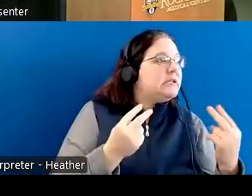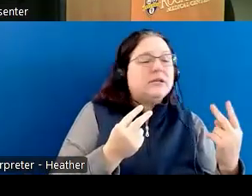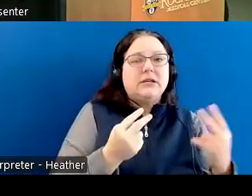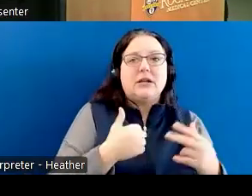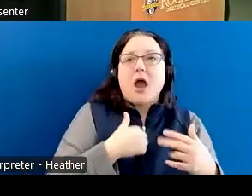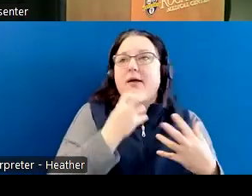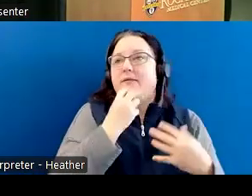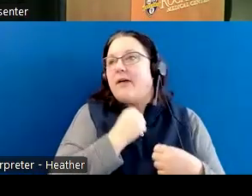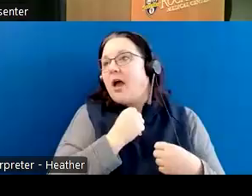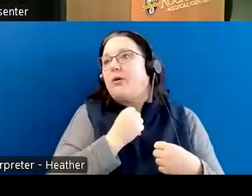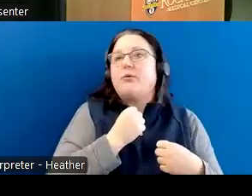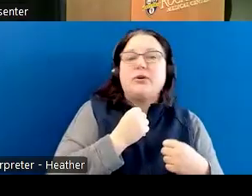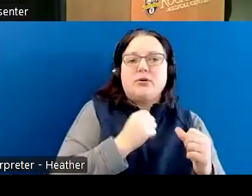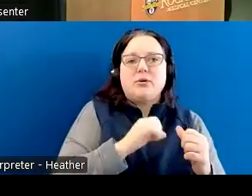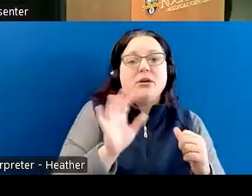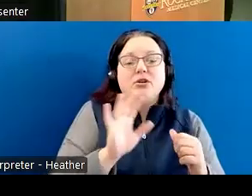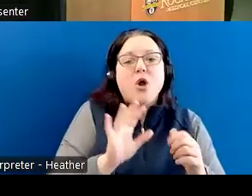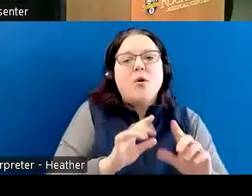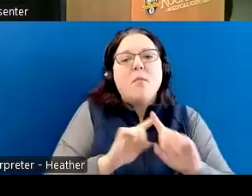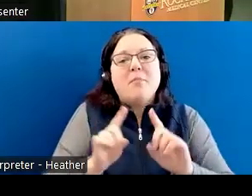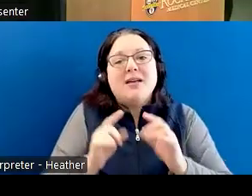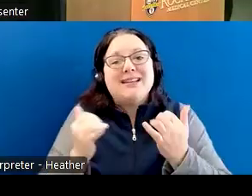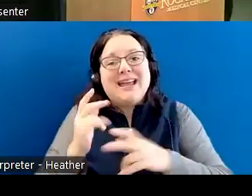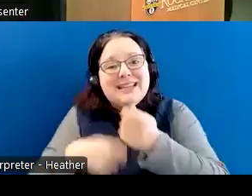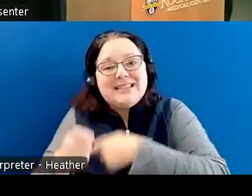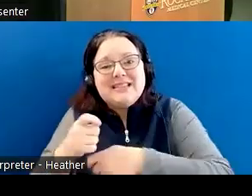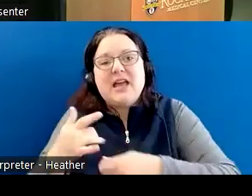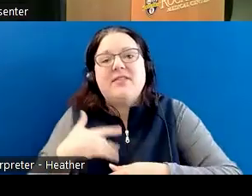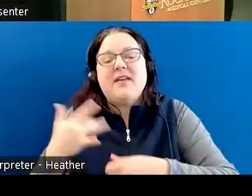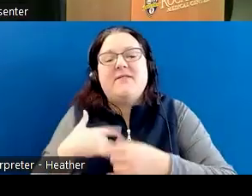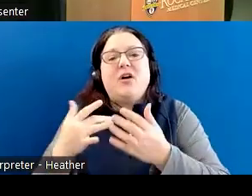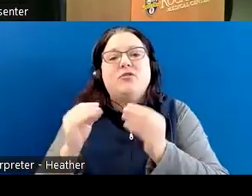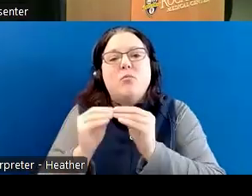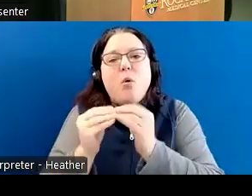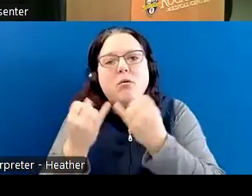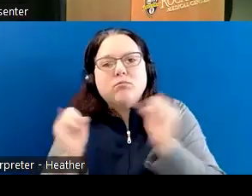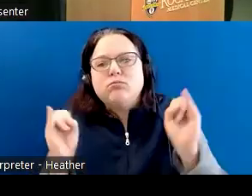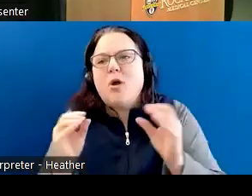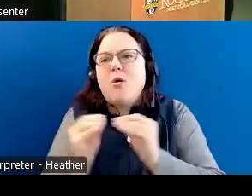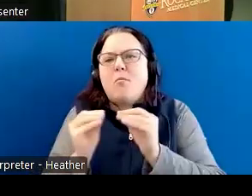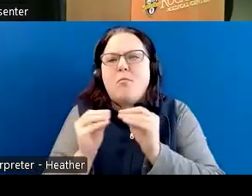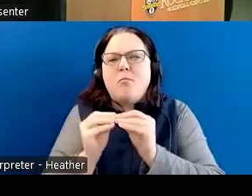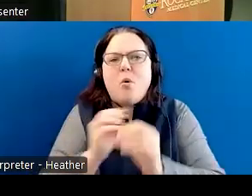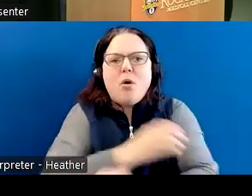they quote became rational quote became autonomous or quote became employed or valued in some other